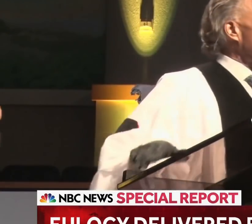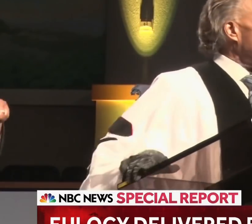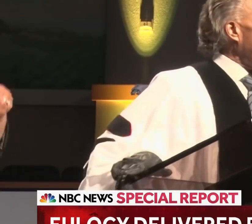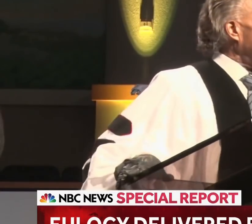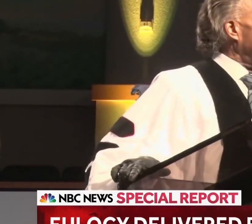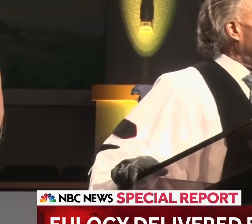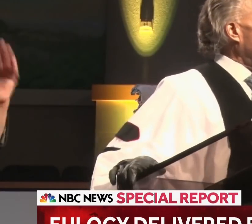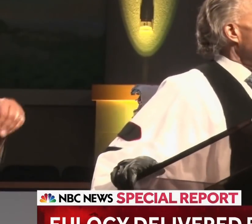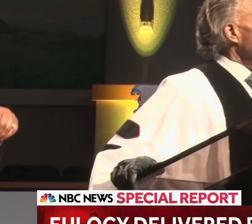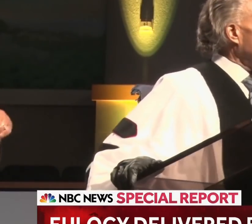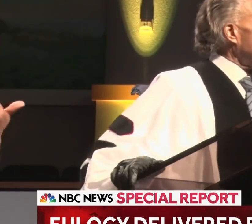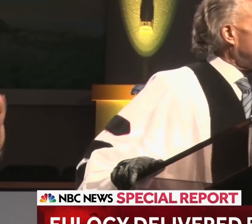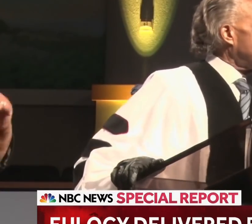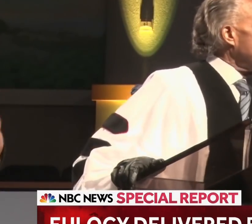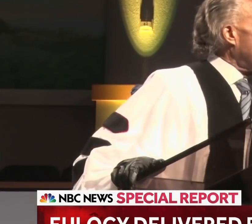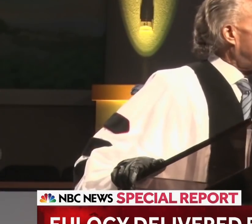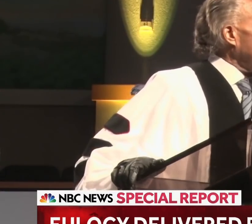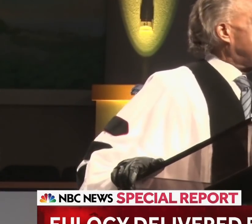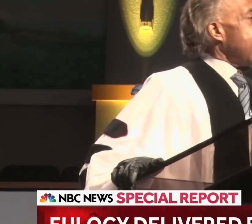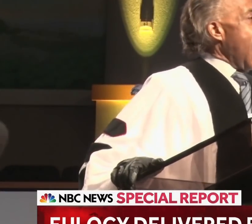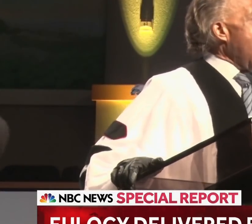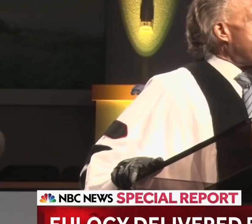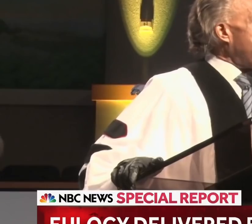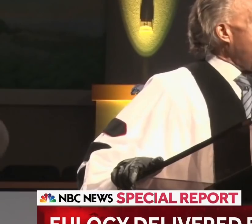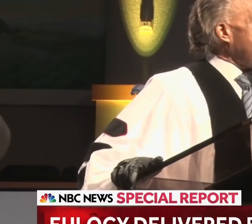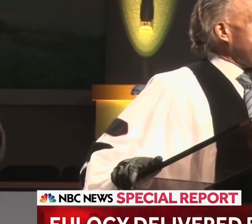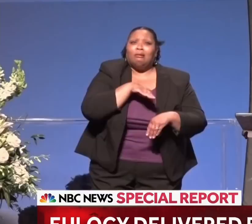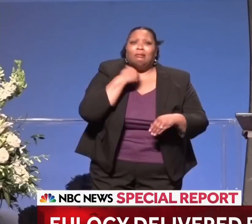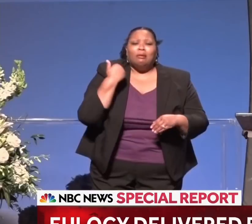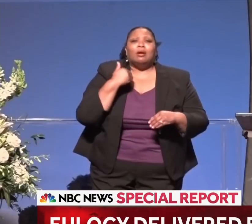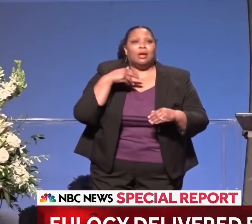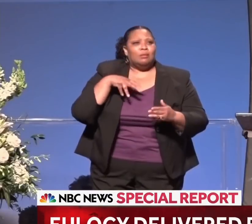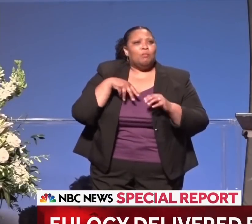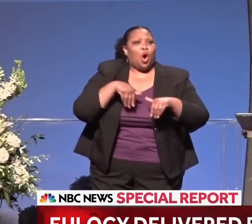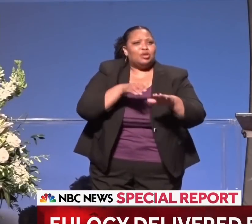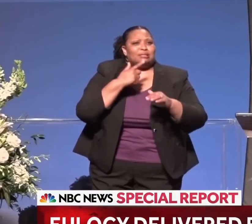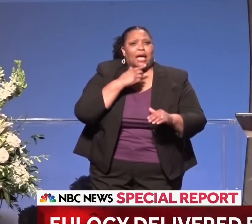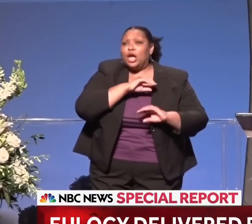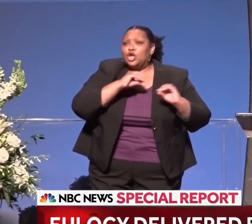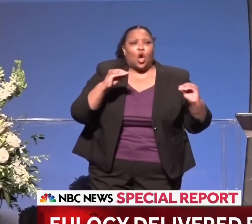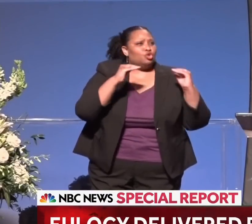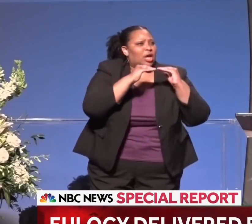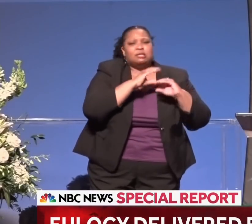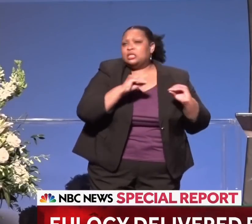FLESH. I’VE SEEN WHITES WALKING PAST I’VE SEEN WHITES WALKING PAST